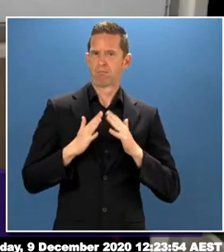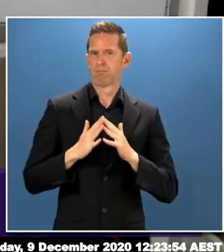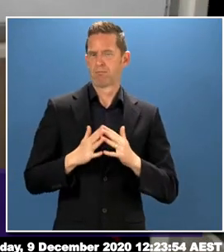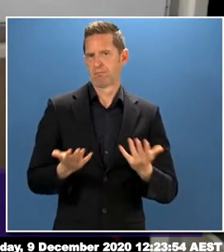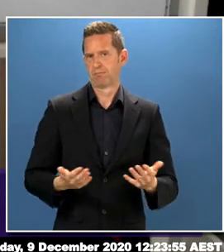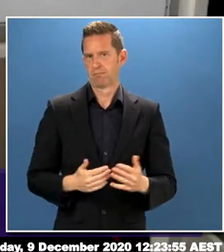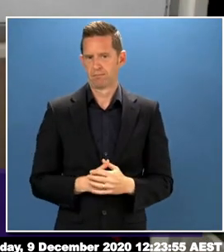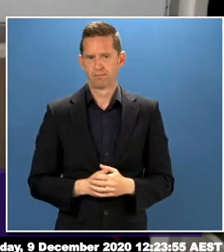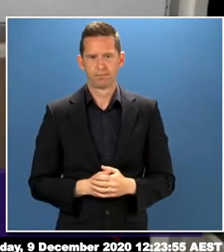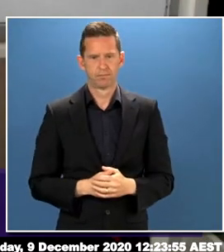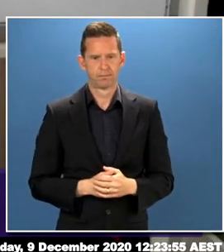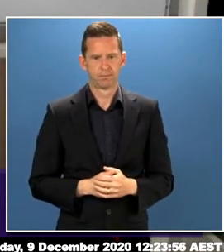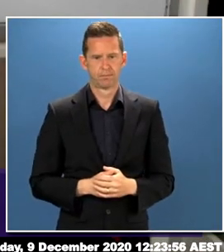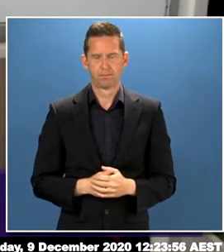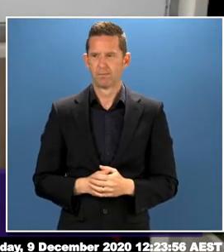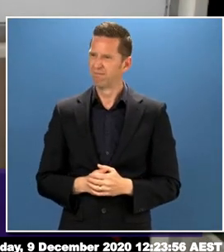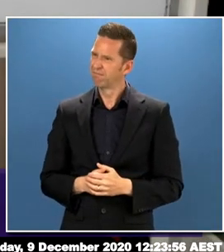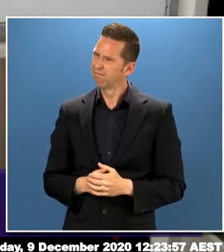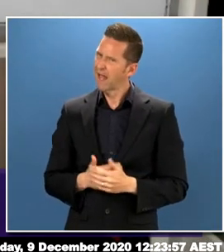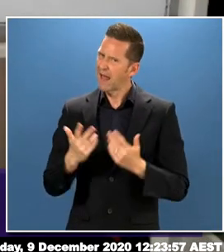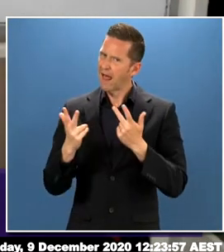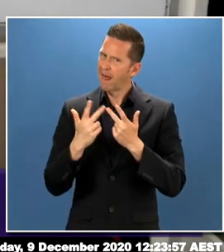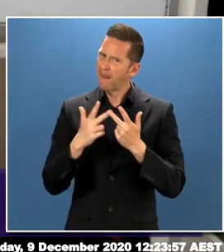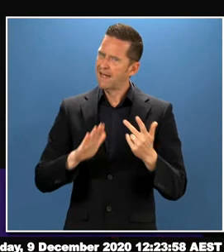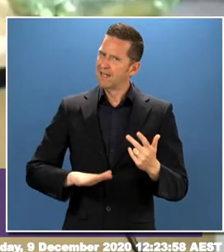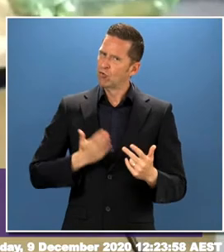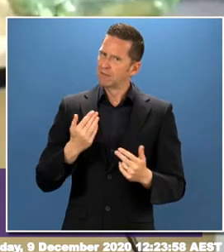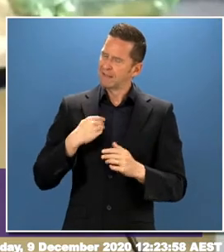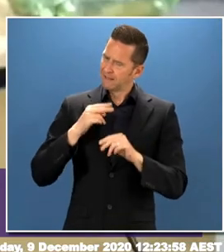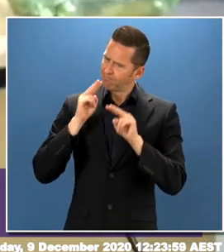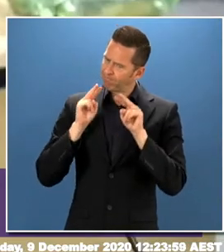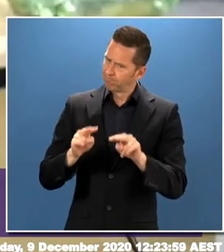Another interesting observation I thought in regards to the